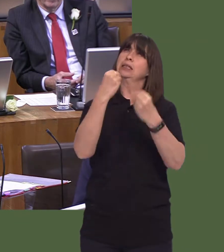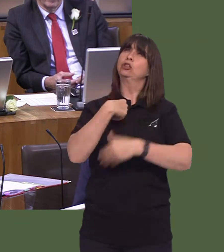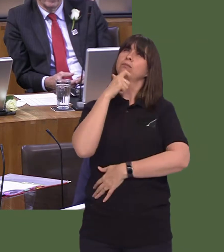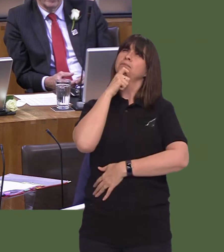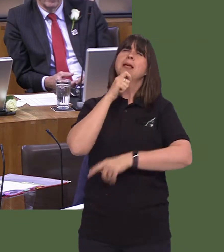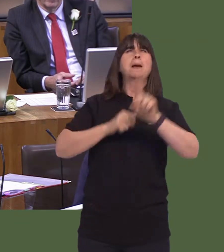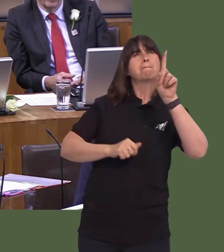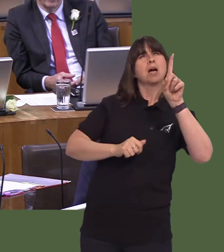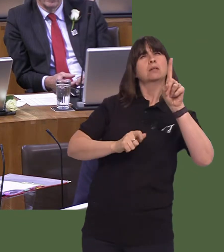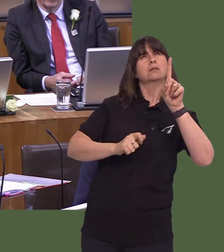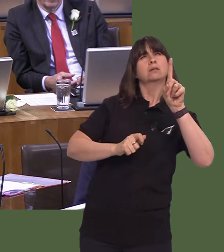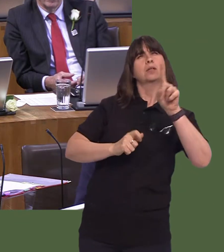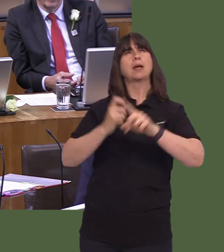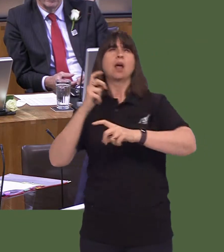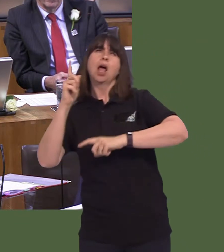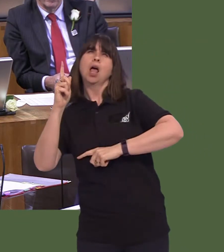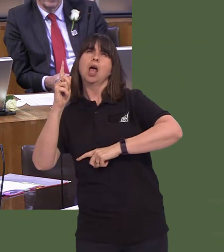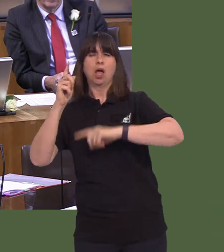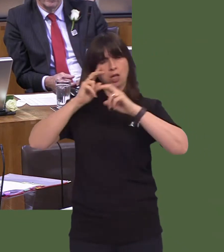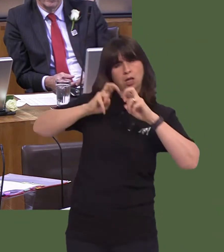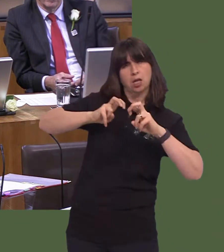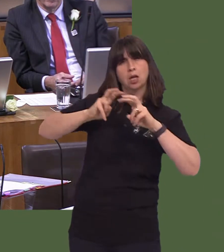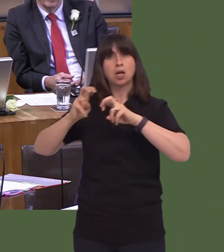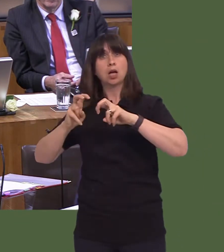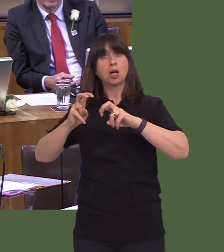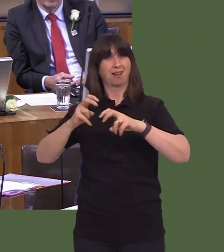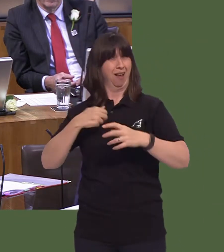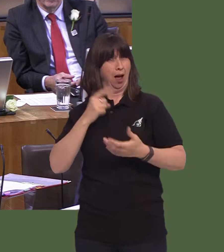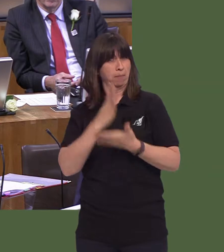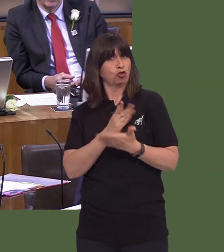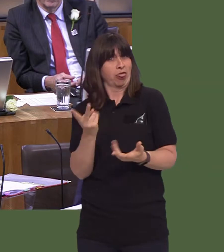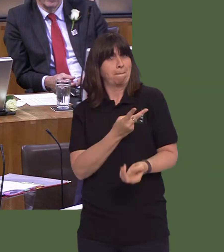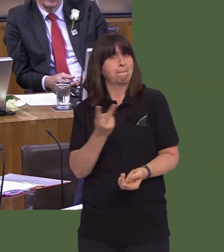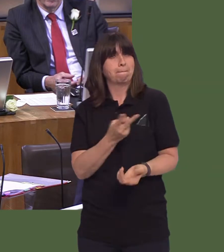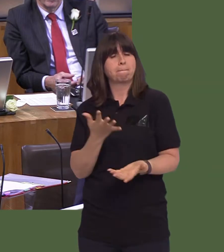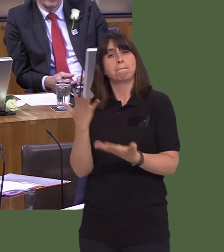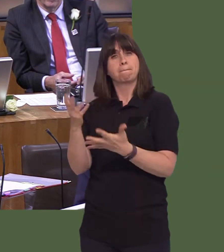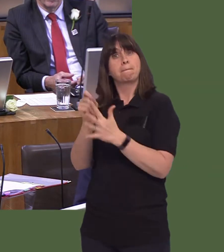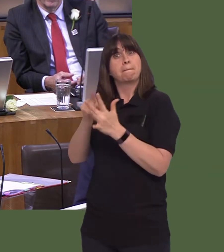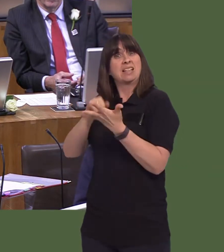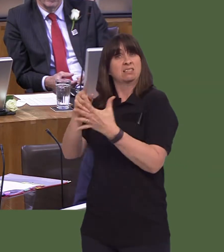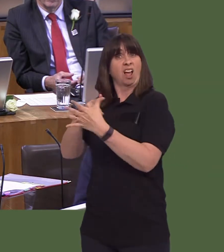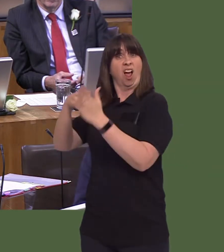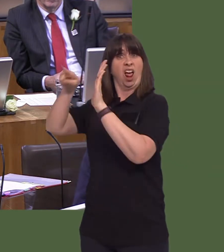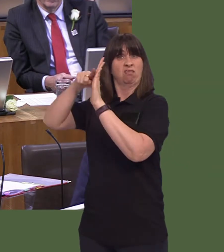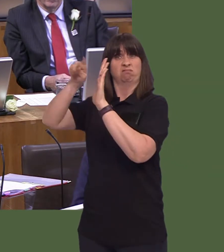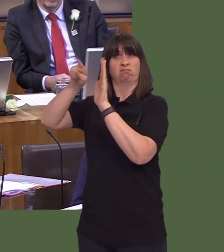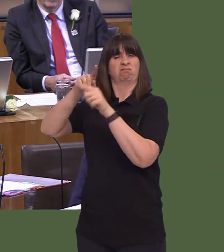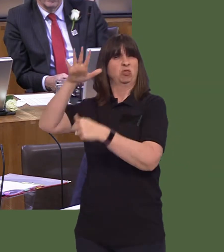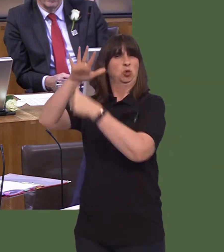There are education systems that, if you look at the Programme for International Student Assessment, perform better on the figures than ours, but I'm not sure they necessarily give students the ability to think critically.